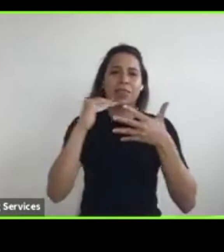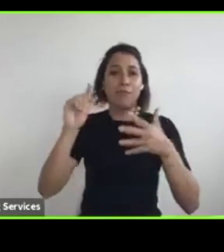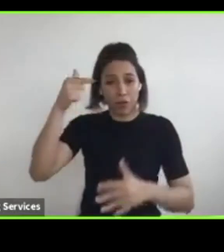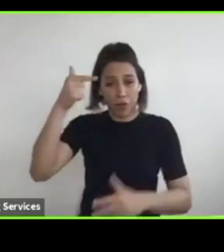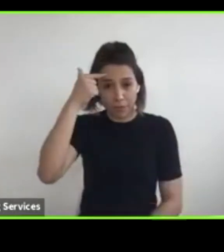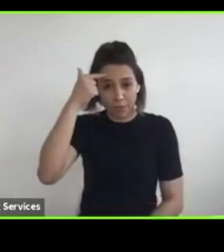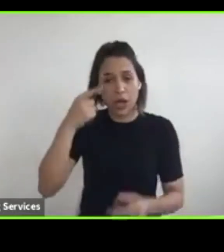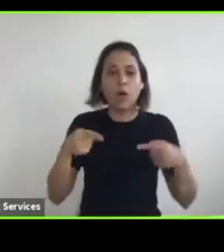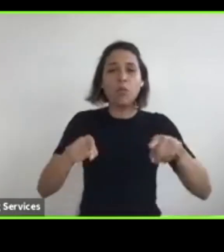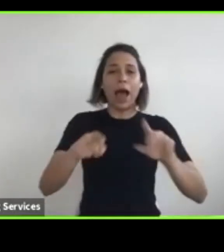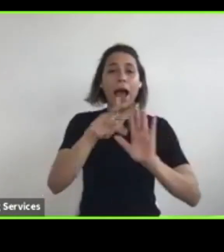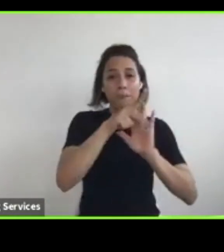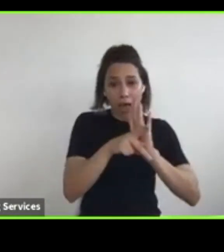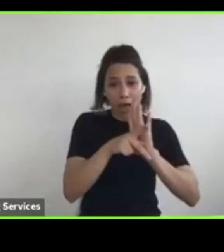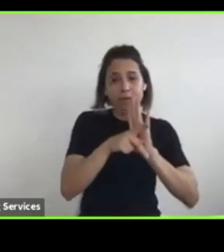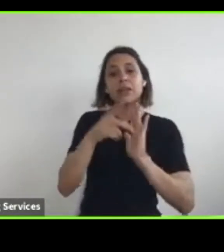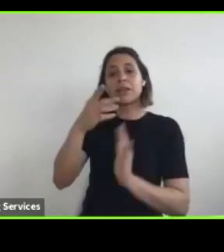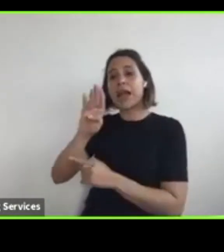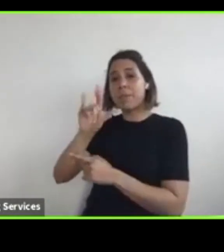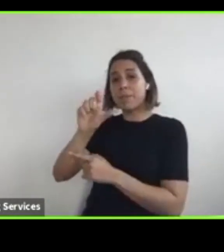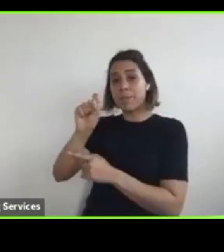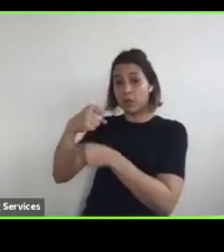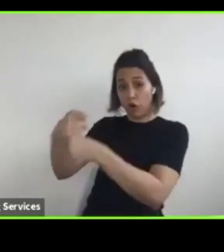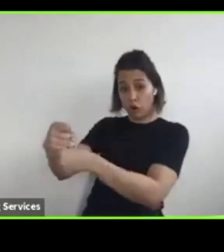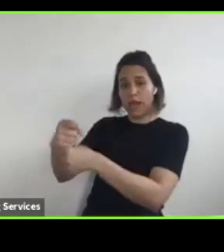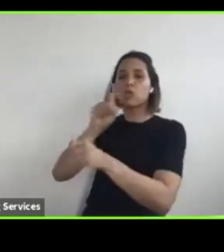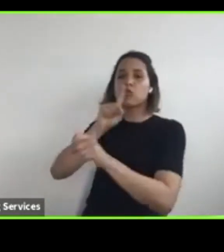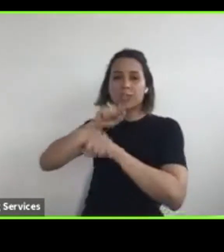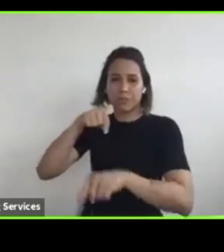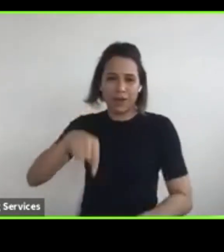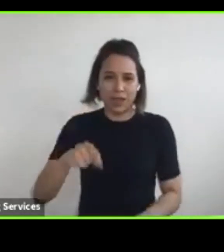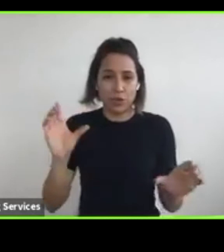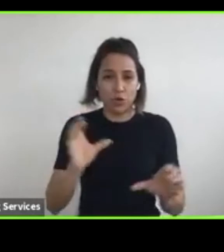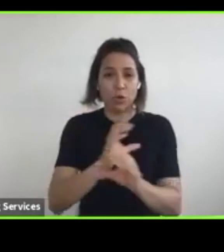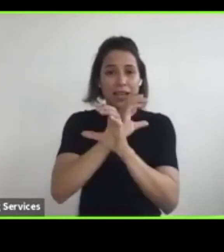BILLS ARE CREATED TO RESPOND TO THIS CRISIS. WE AIM TO BE AT THE FOREFRONT OF